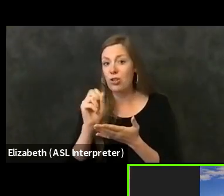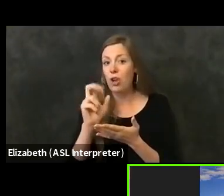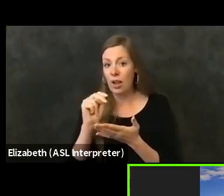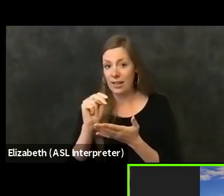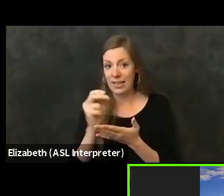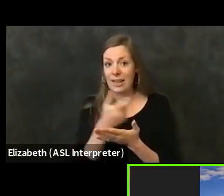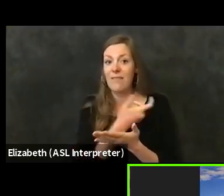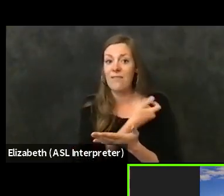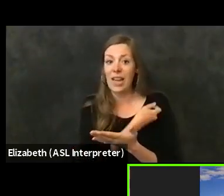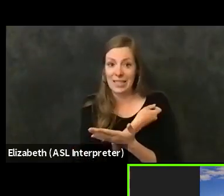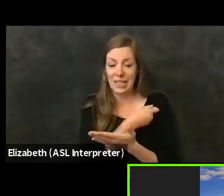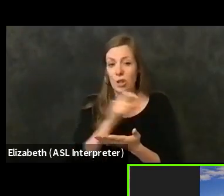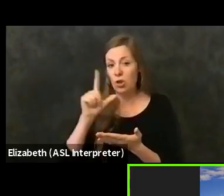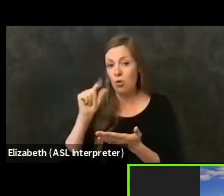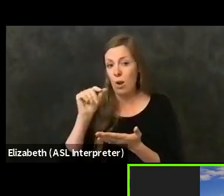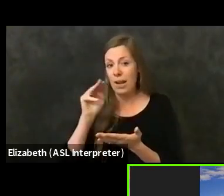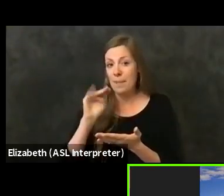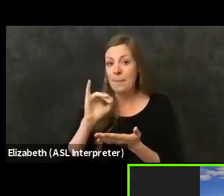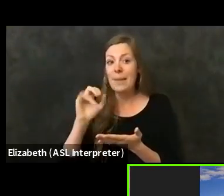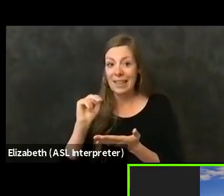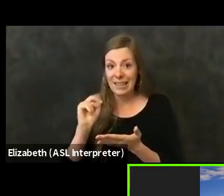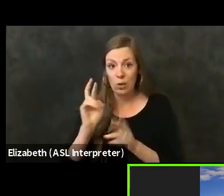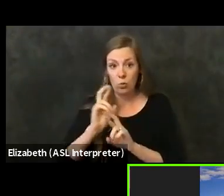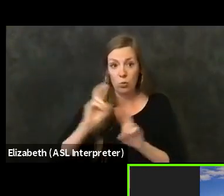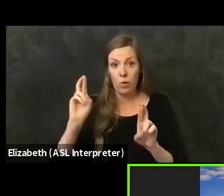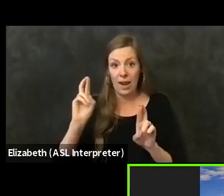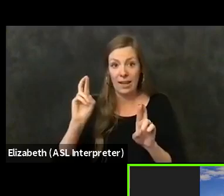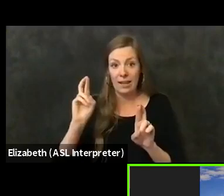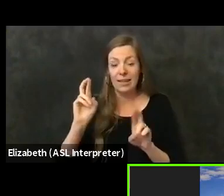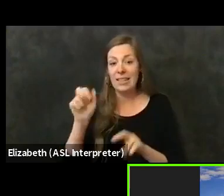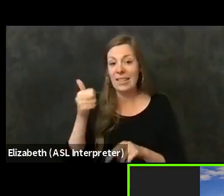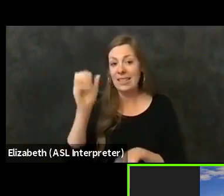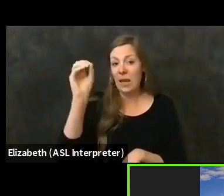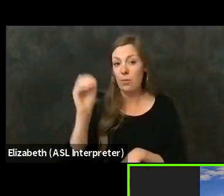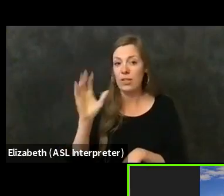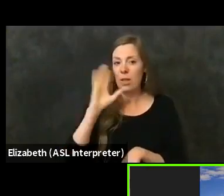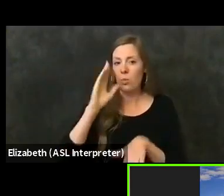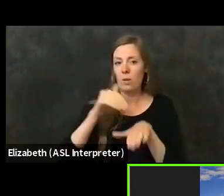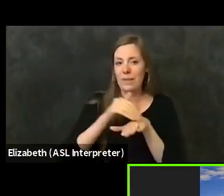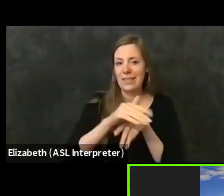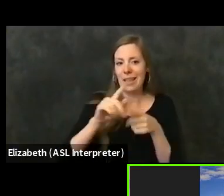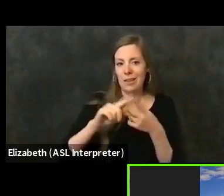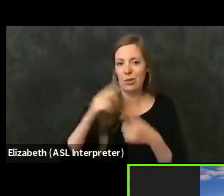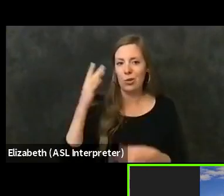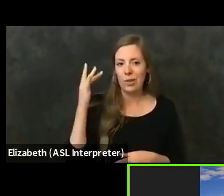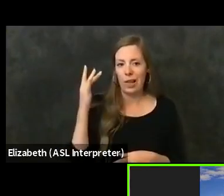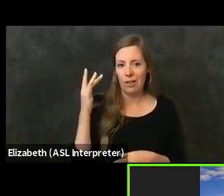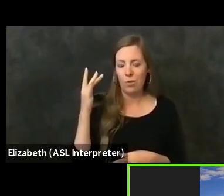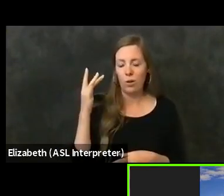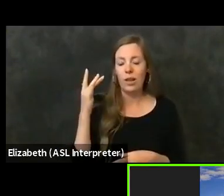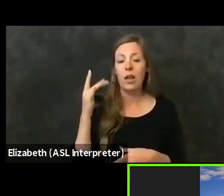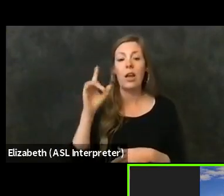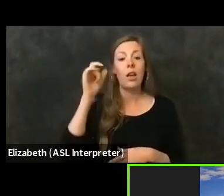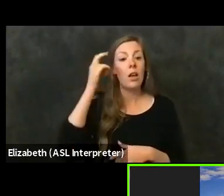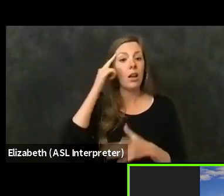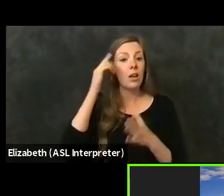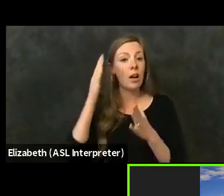currently ready to go and 10 percent of those coming to California. The governor also talked about how